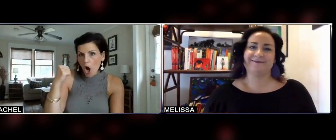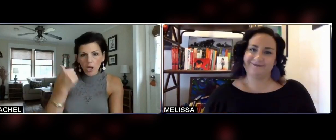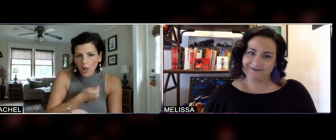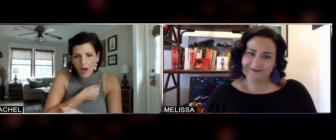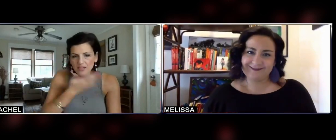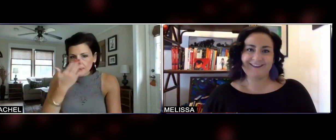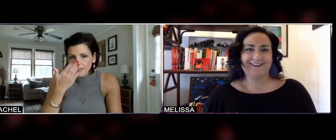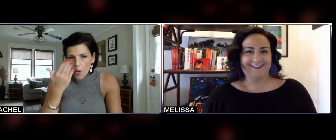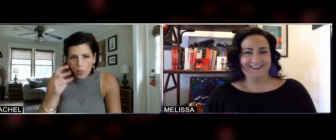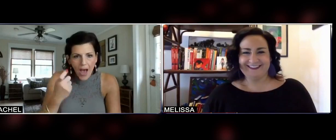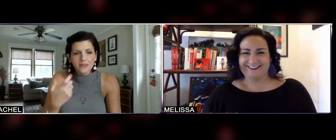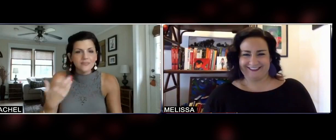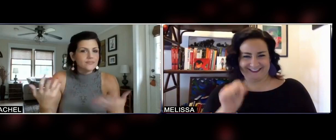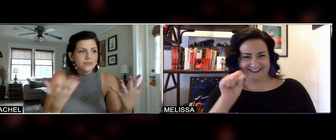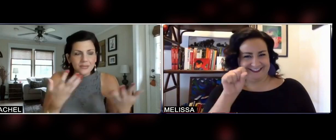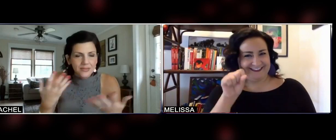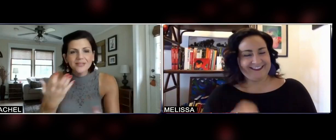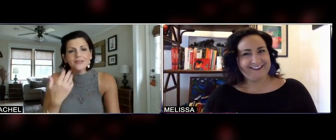My dog loves the smell of wax.